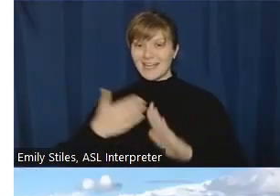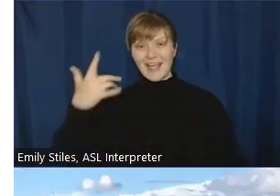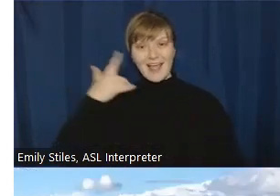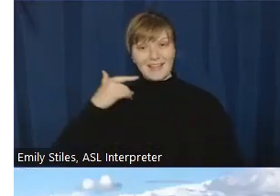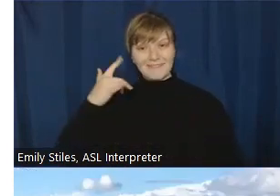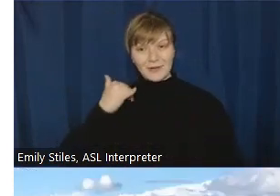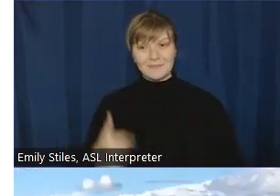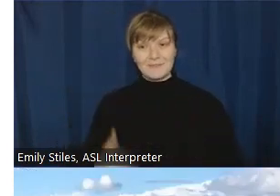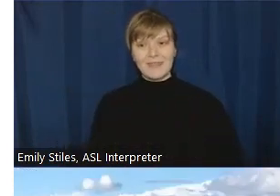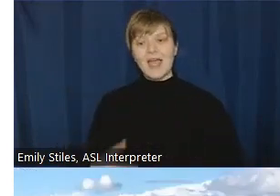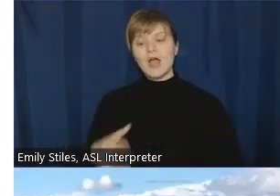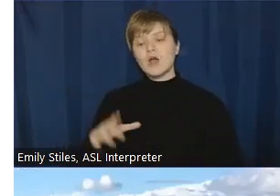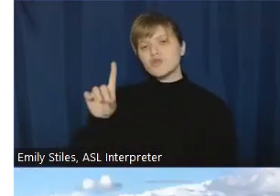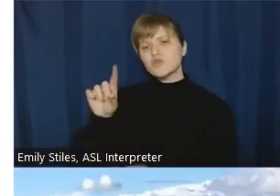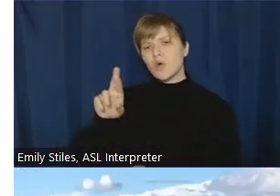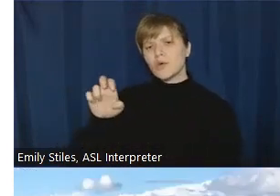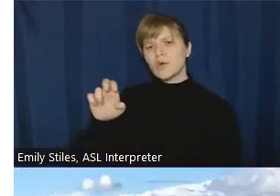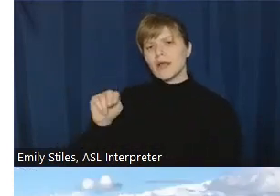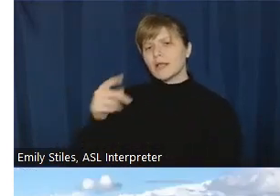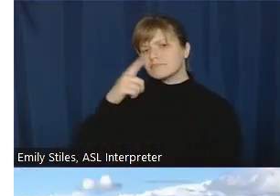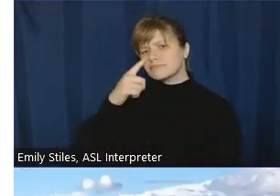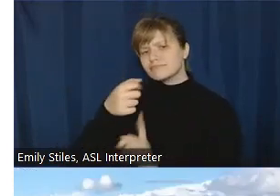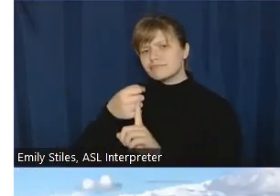Doreen, can you tell us about what is happening in California?